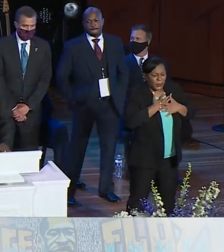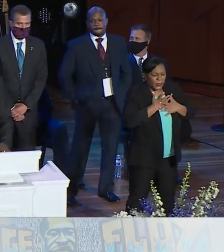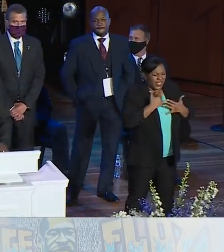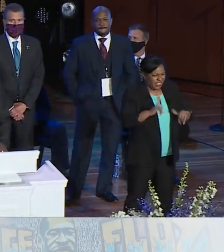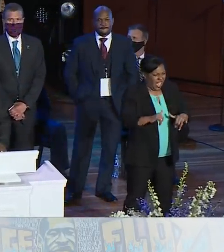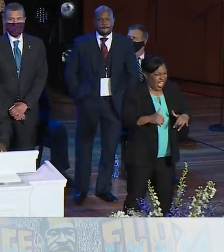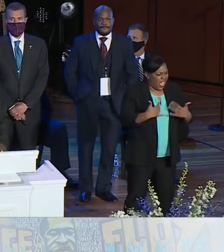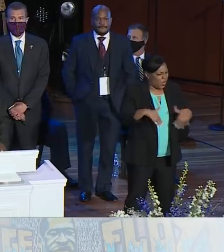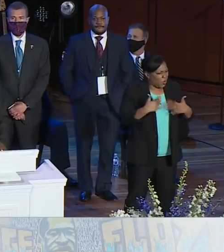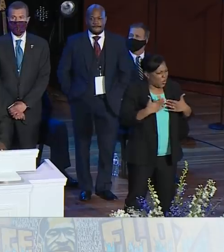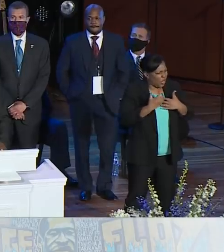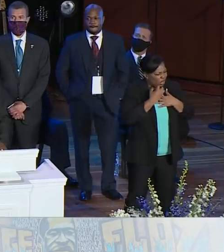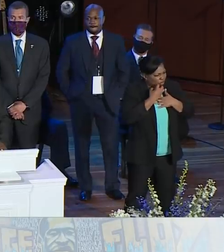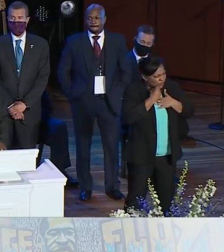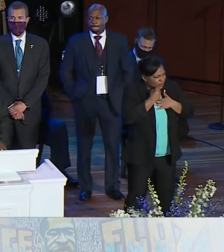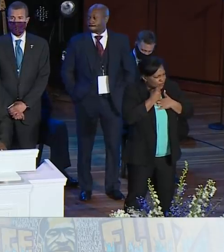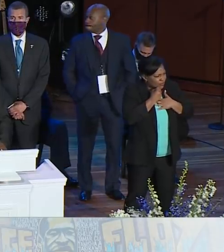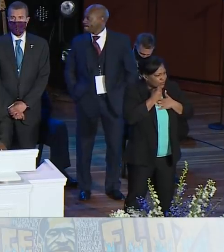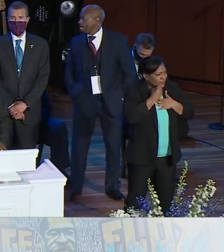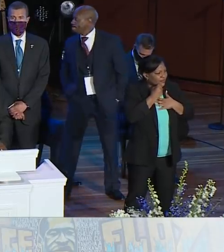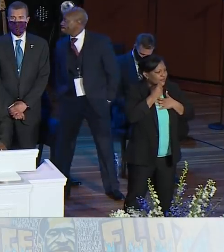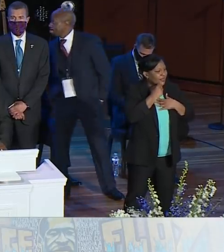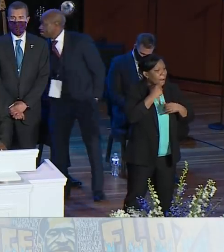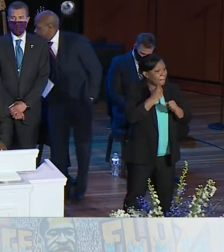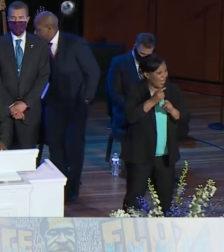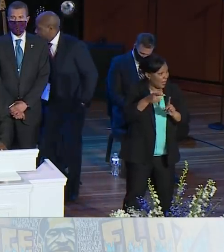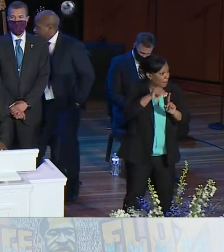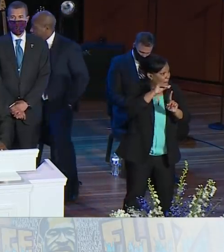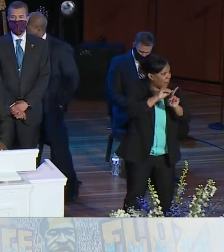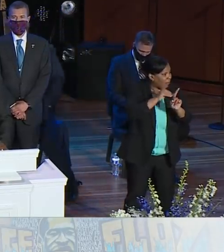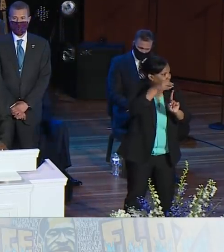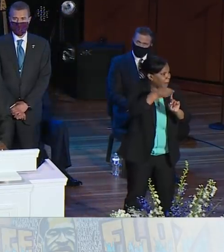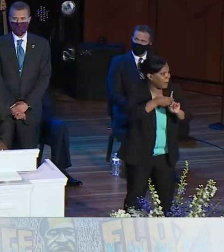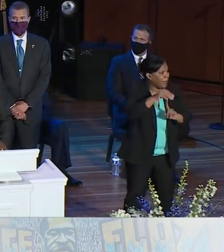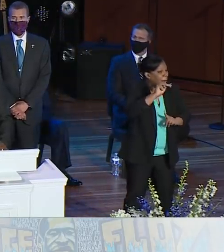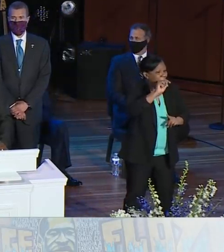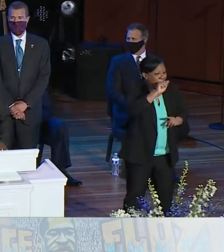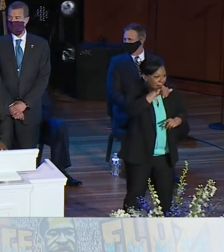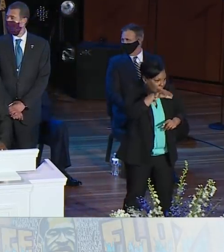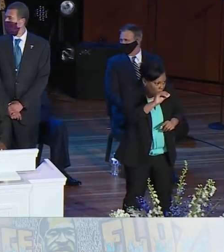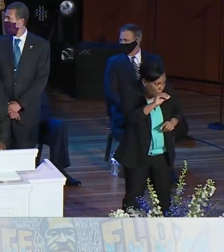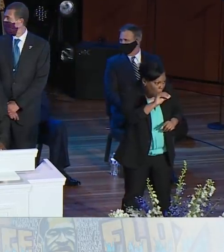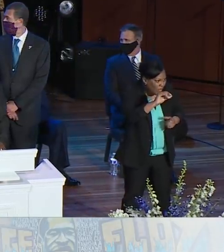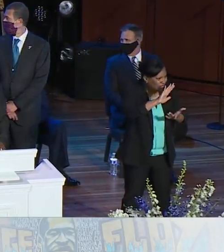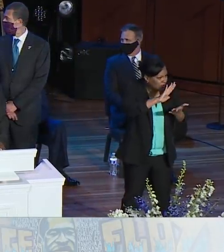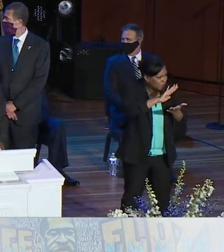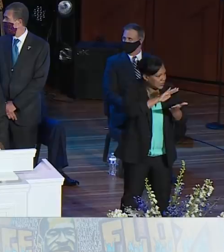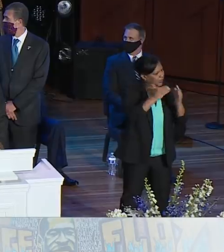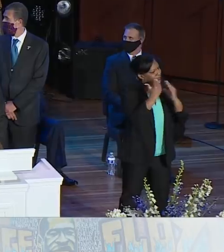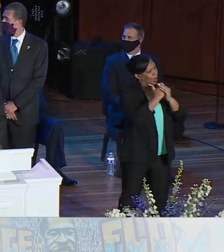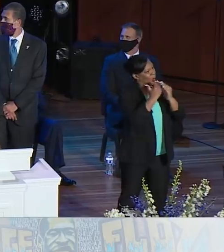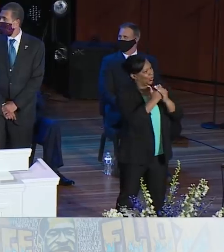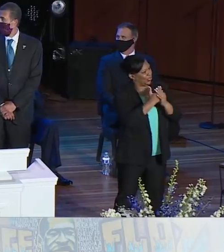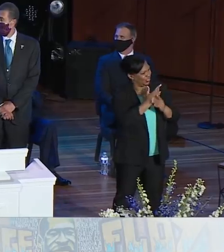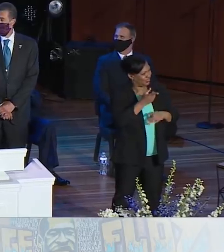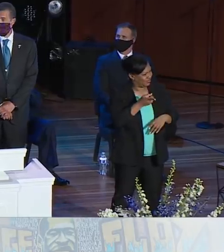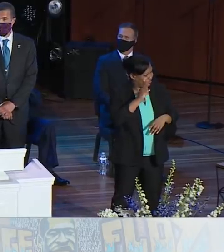WITH MY MOM, COOKING WITH OUR MOM, BROTHERS AND SISTERS. MAN, SO MUCH. WE MADE BANANA MAYONNAISE SANDWICHES TOGETHER.